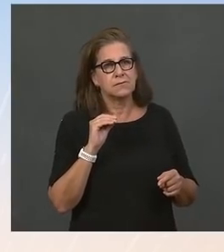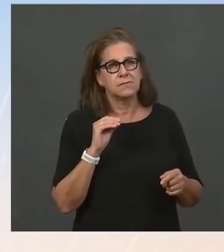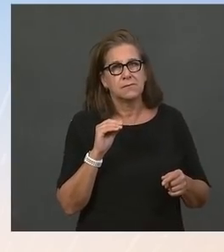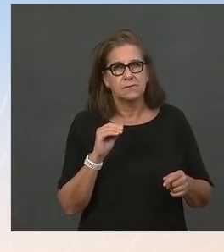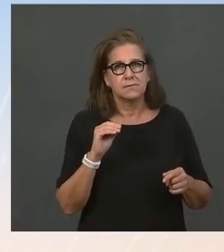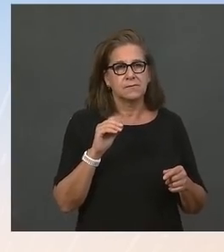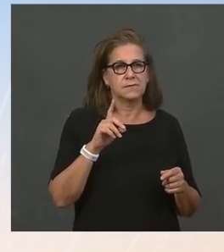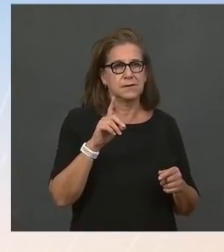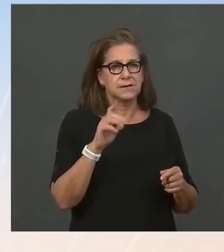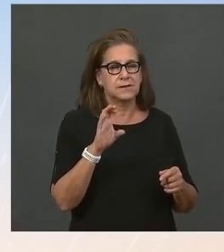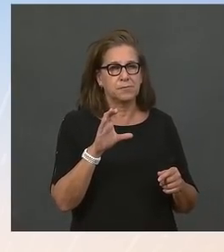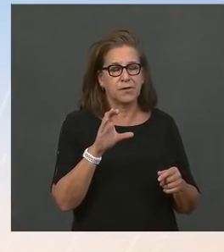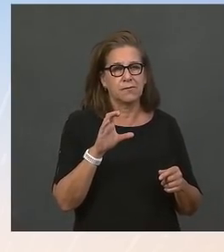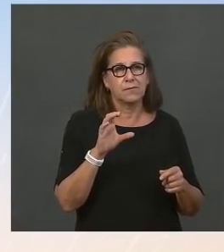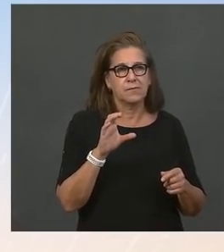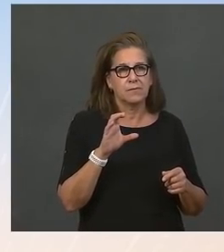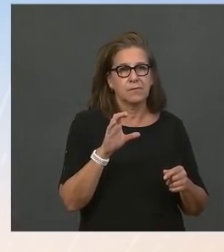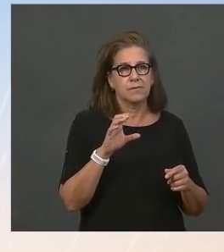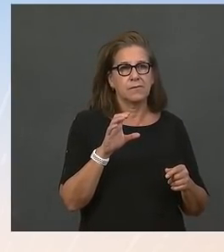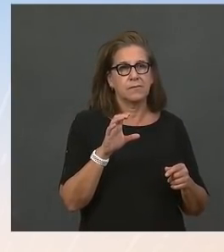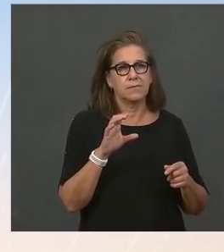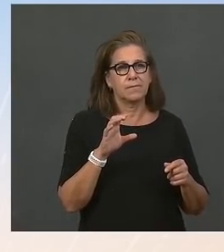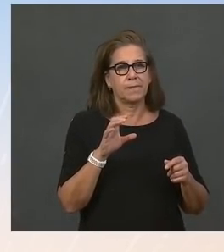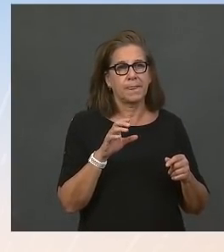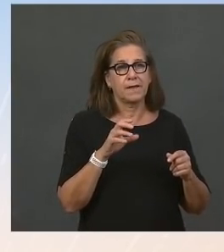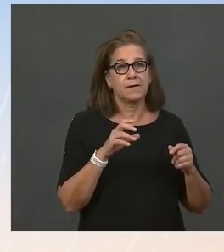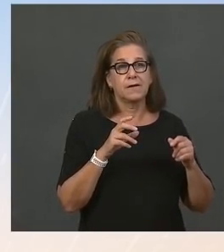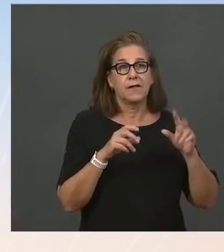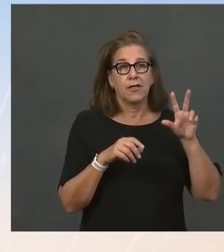of people who are eligible for vaccines said they would want to take a vaccine.